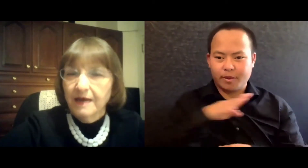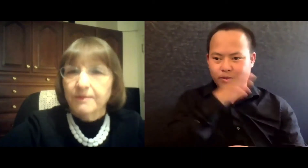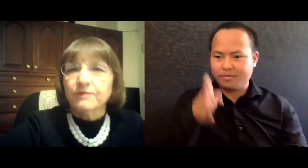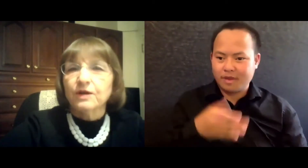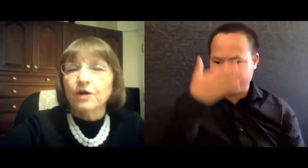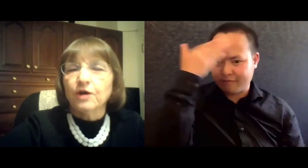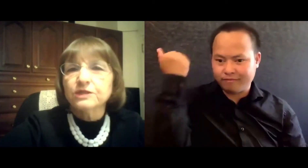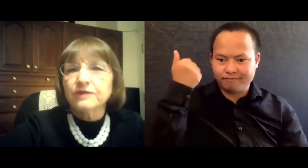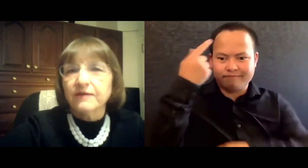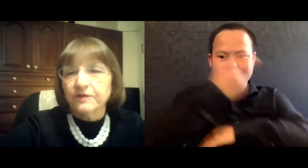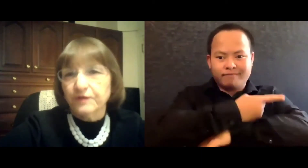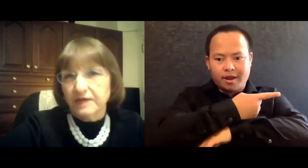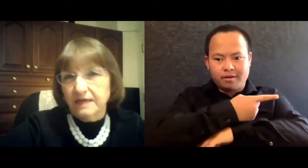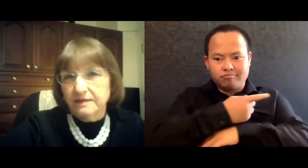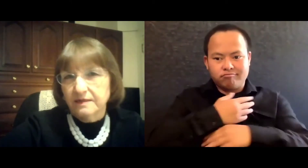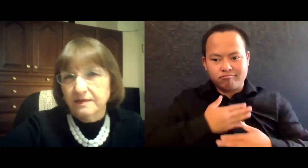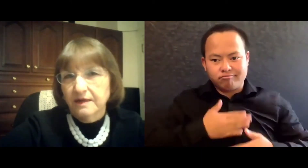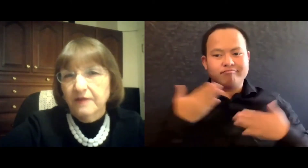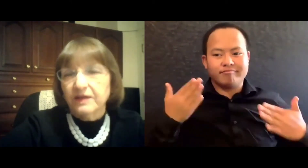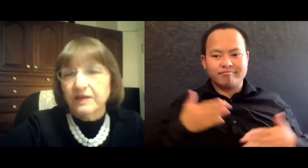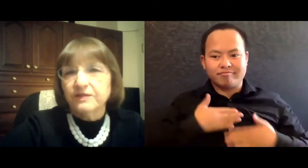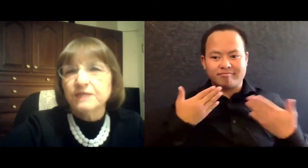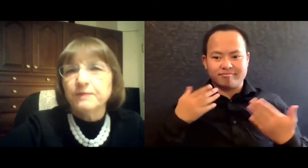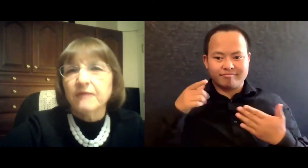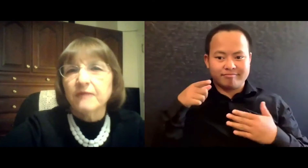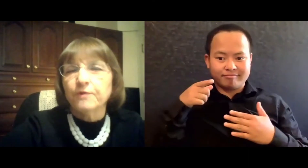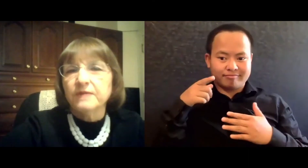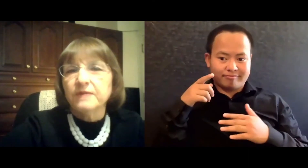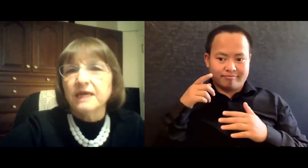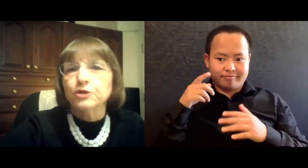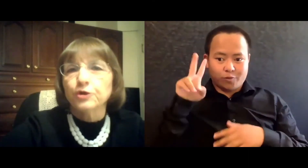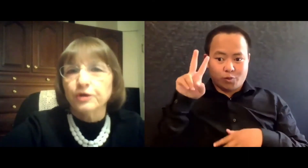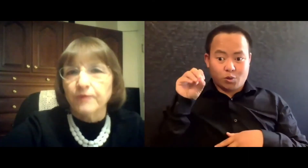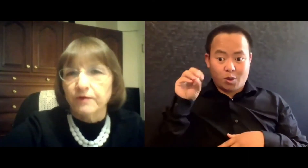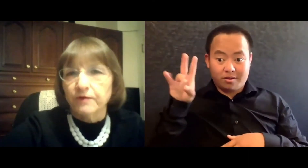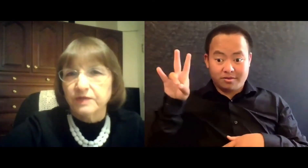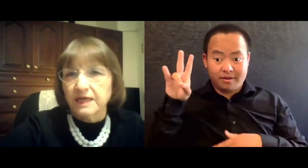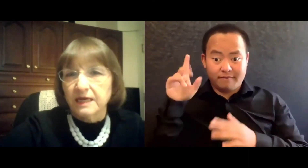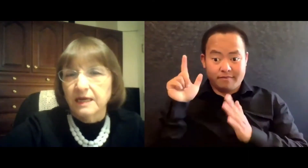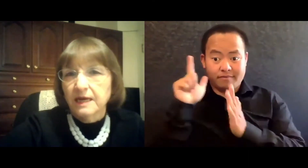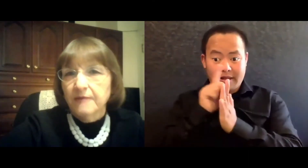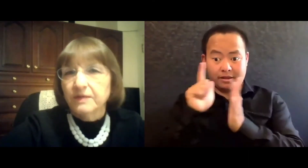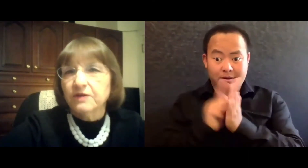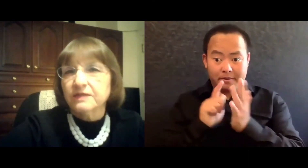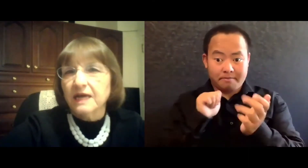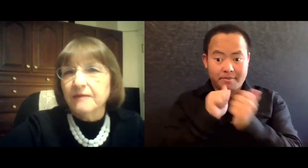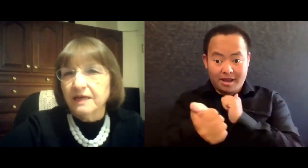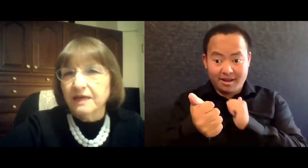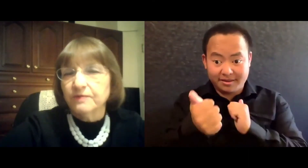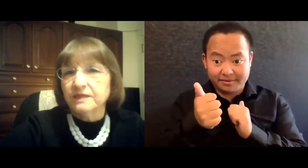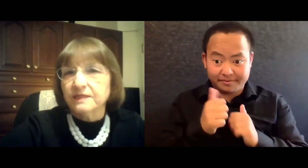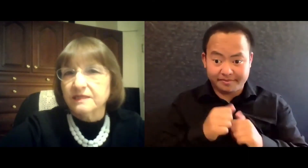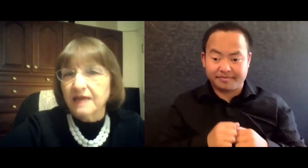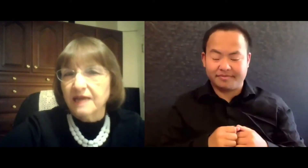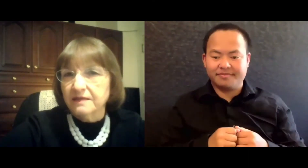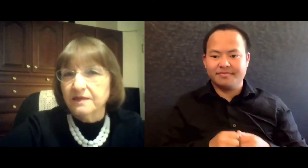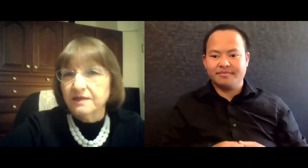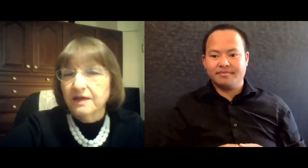but I will also never forget that this became for me a turnaround day, because I began to understand